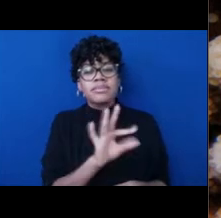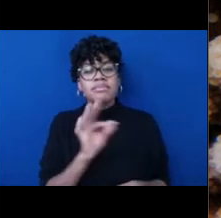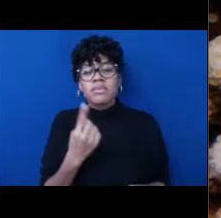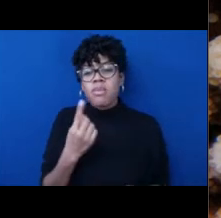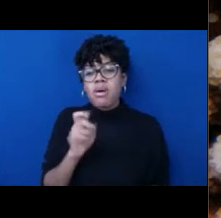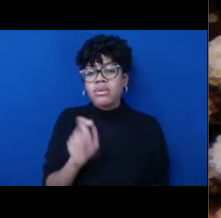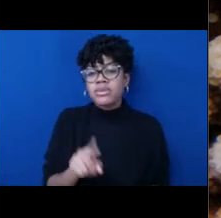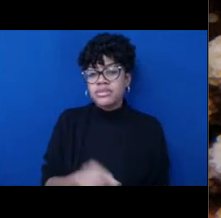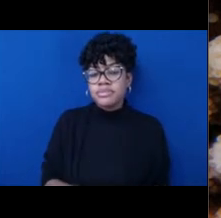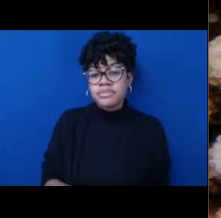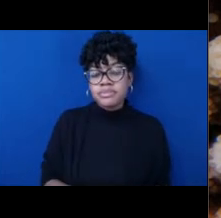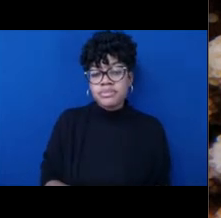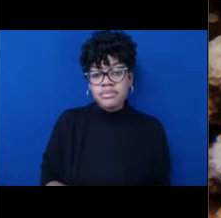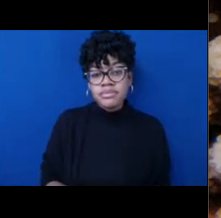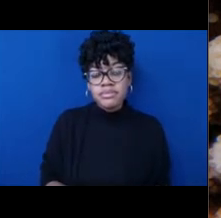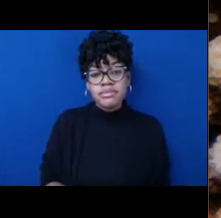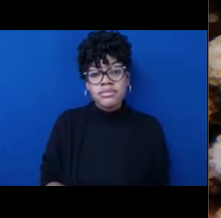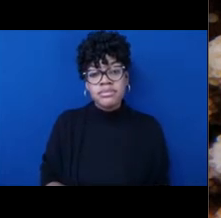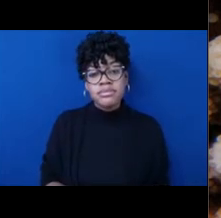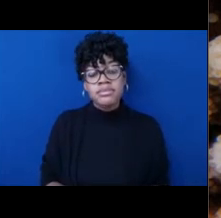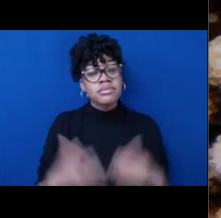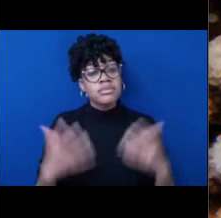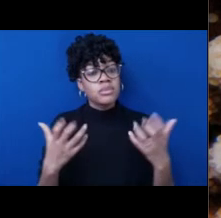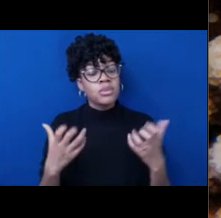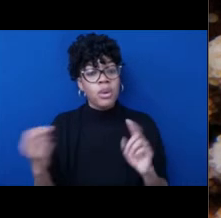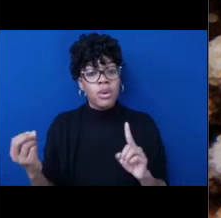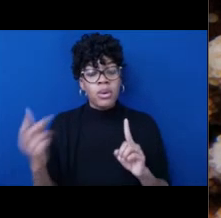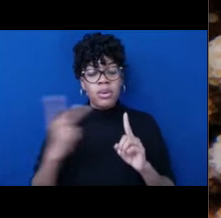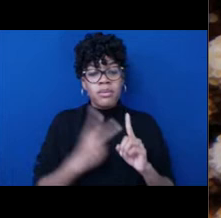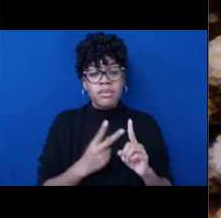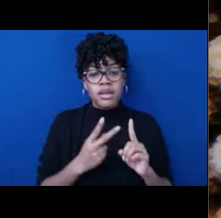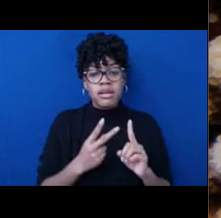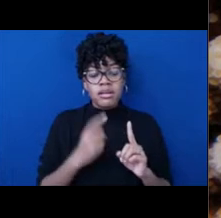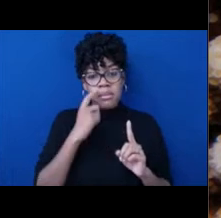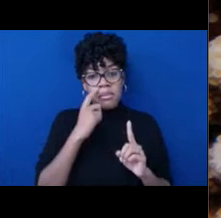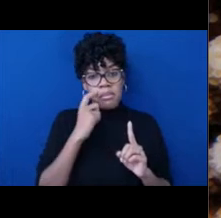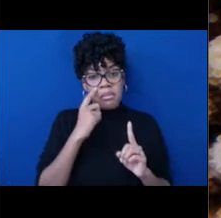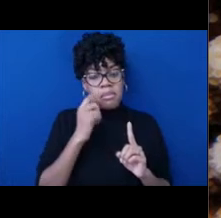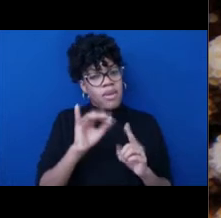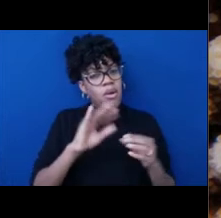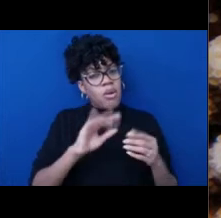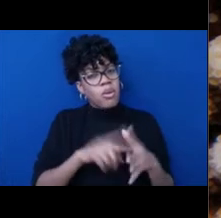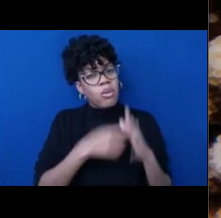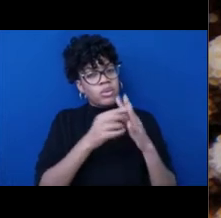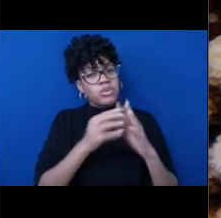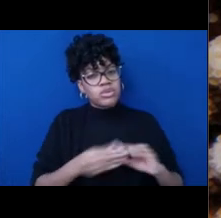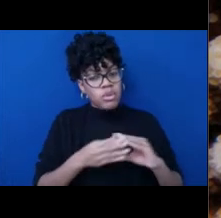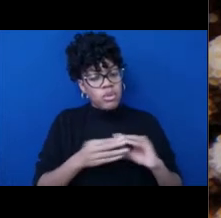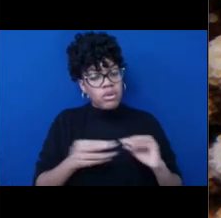And I want to go back to the origin story. And Victoria had asked a great question.